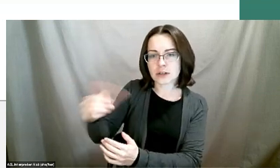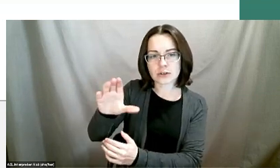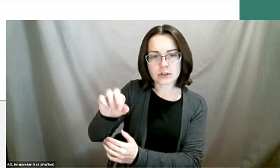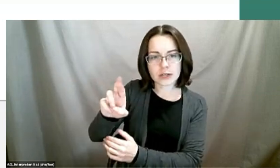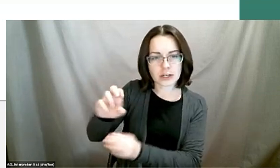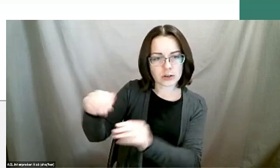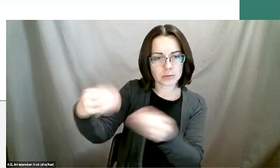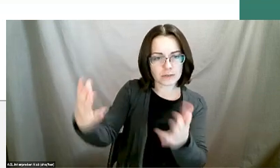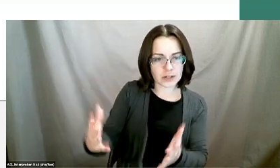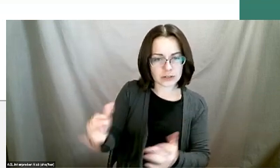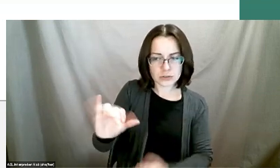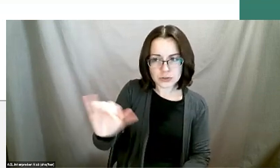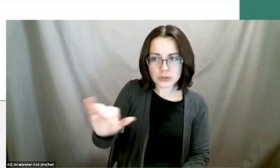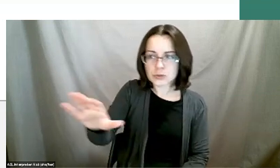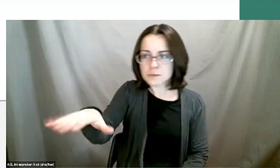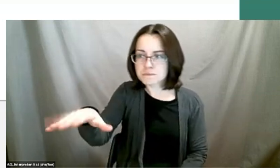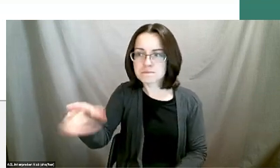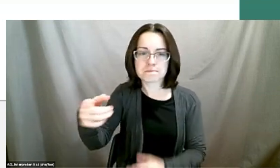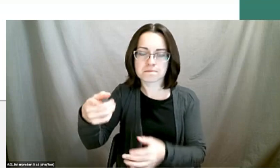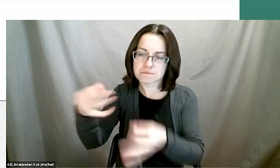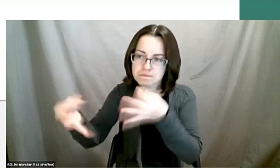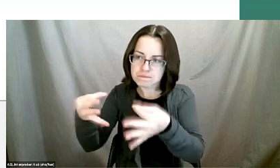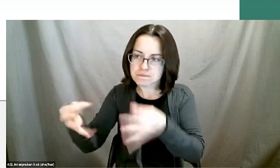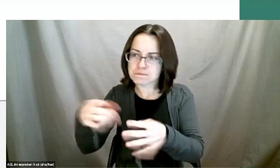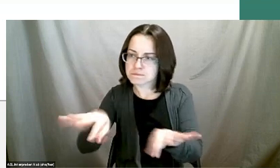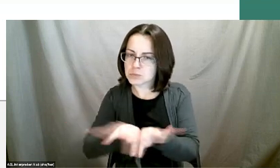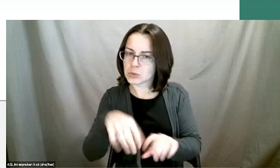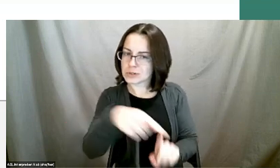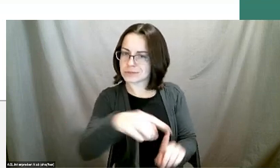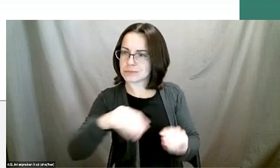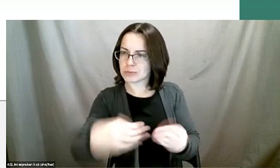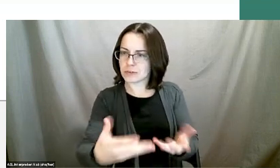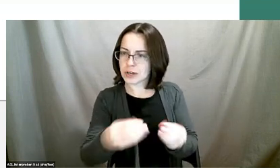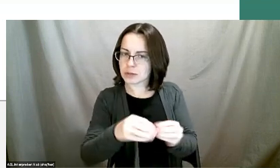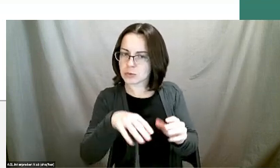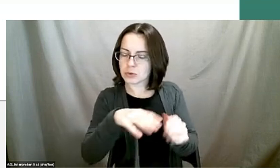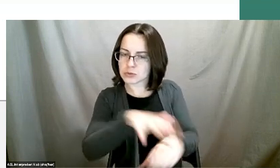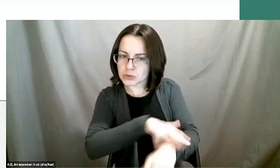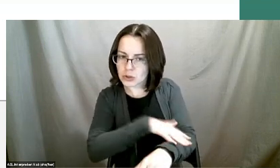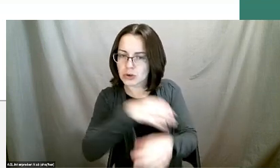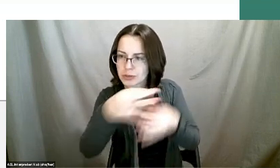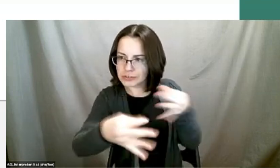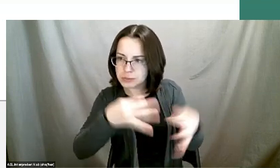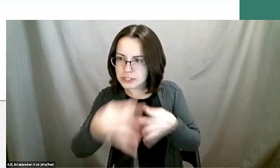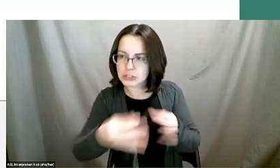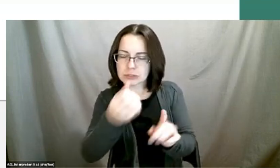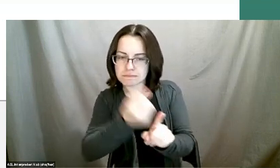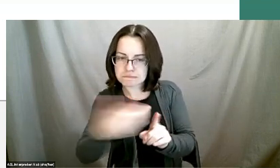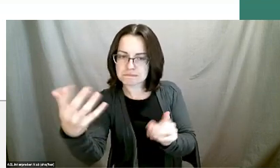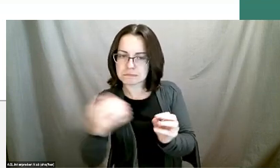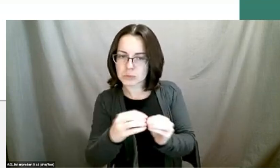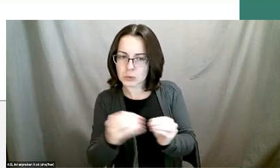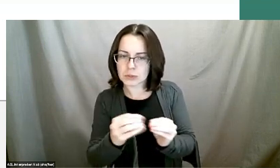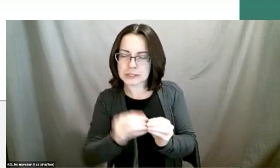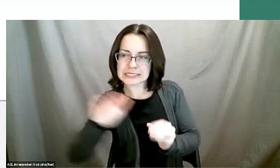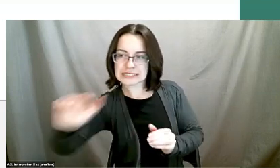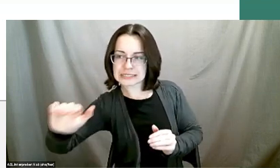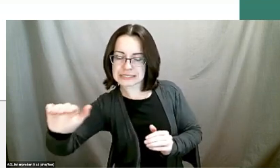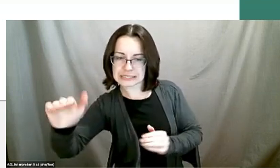provide slower care, more explanation. And it's a work in process